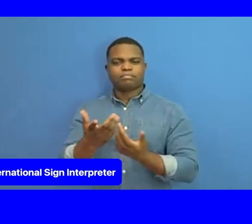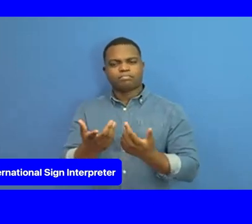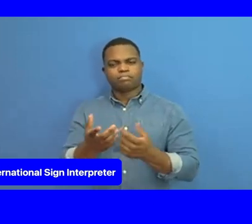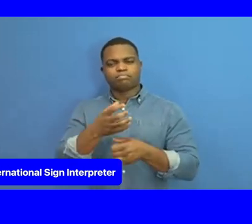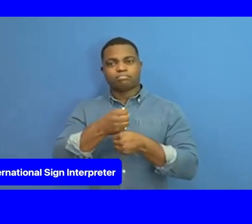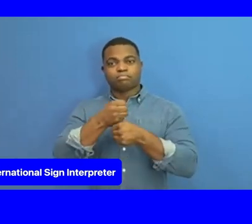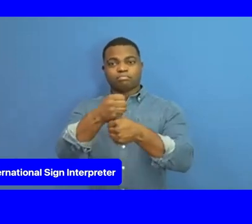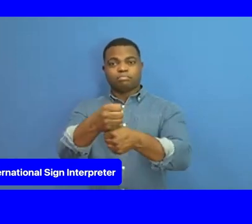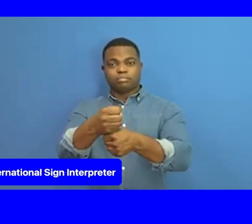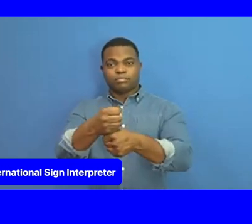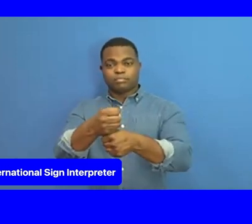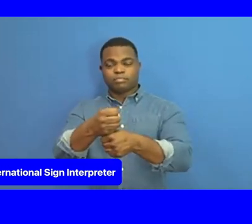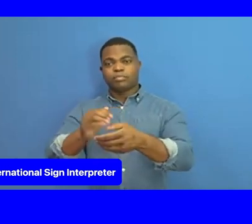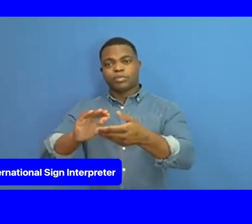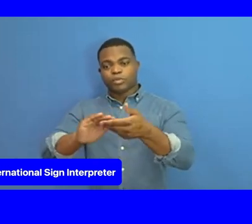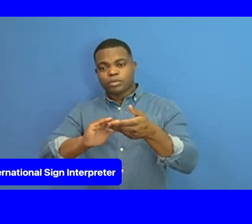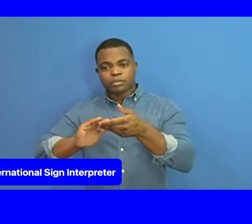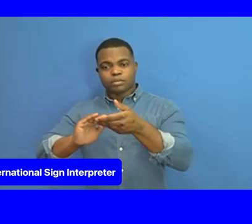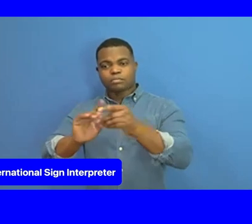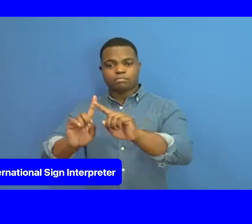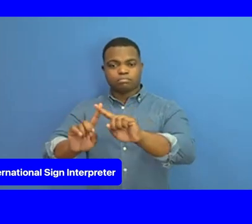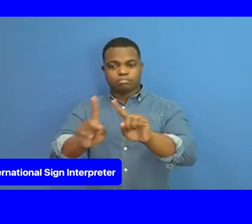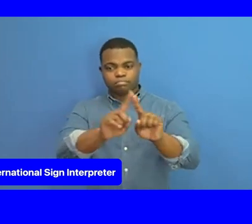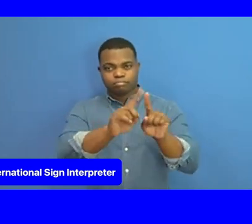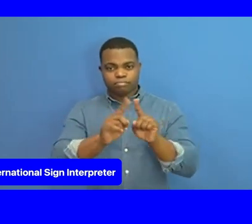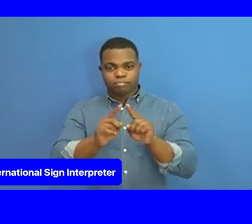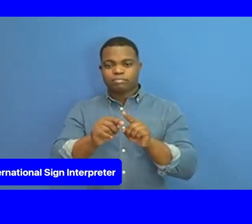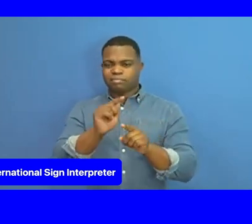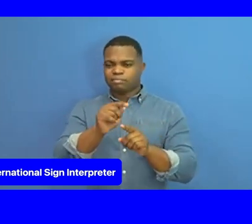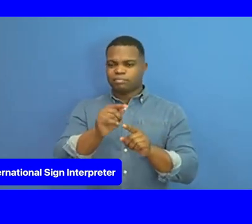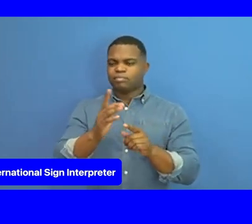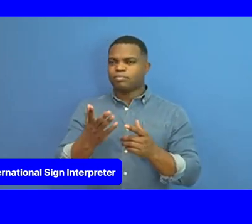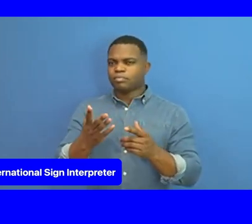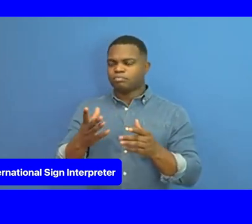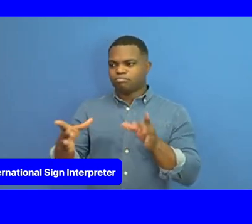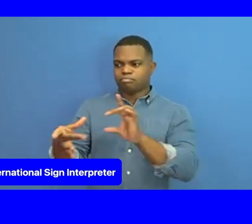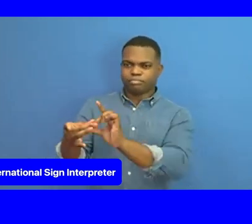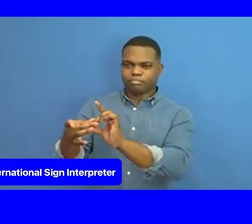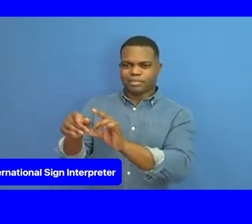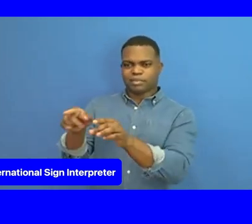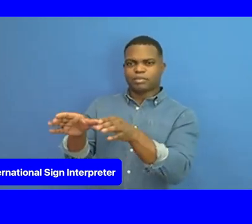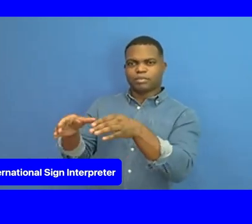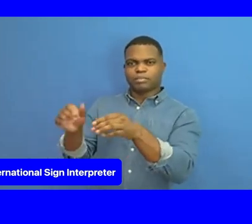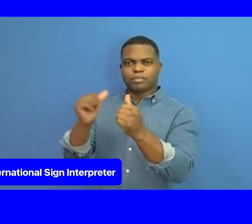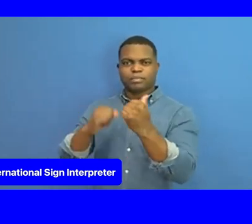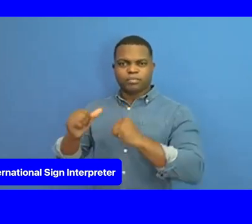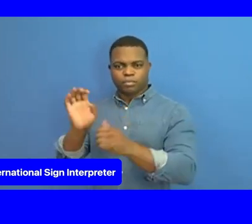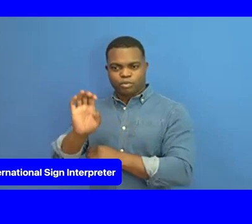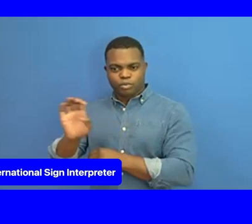Perform Europe and I'm proud to give the floor first to Kathrin Deventer, Vice Chair of Perform Europe